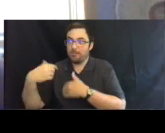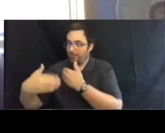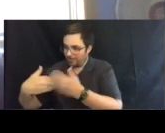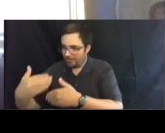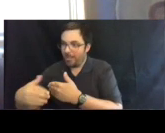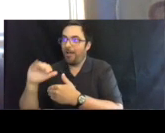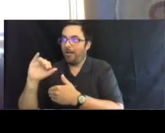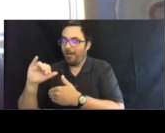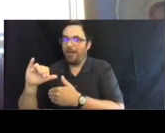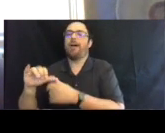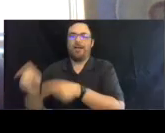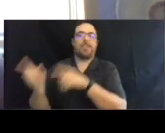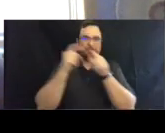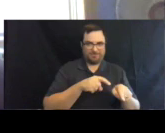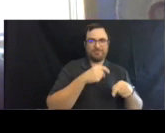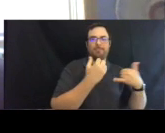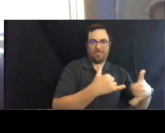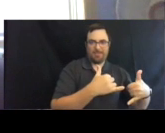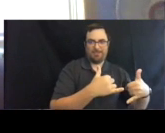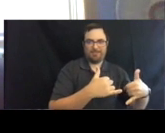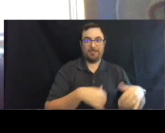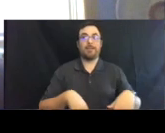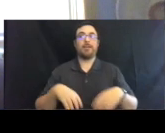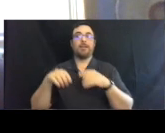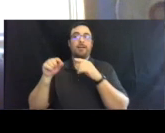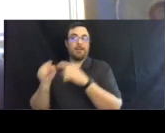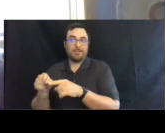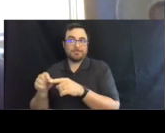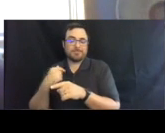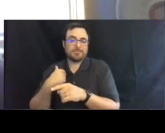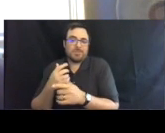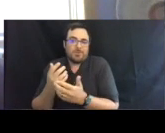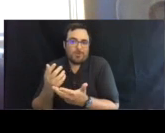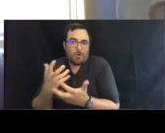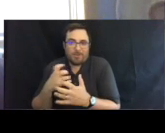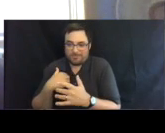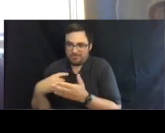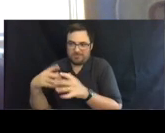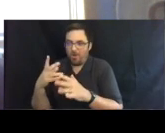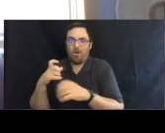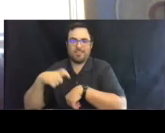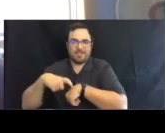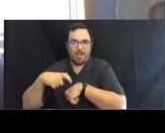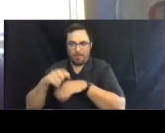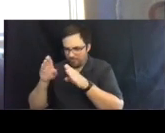But we don't want to spend all the time talking about how to hit a ball and not do put it into a game because